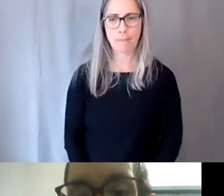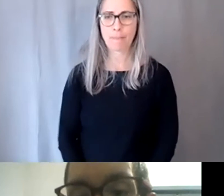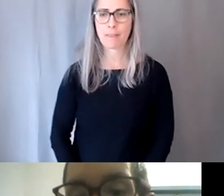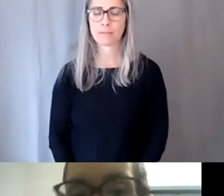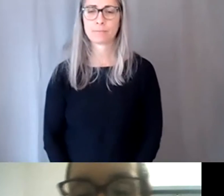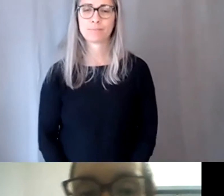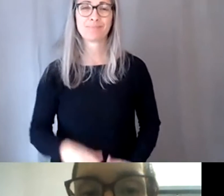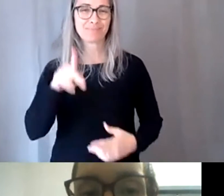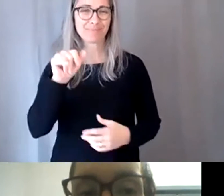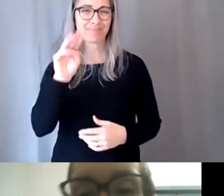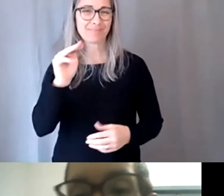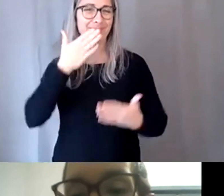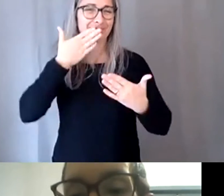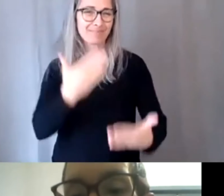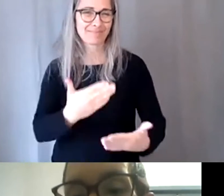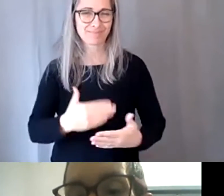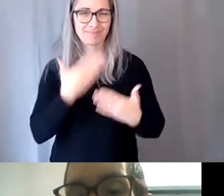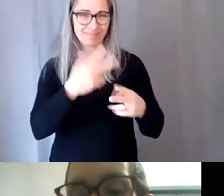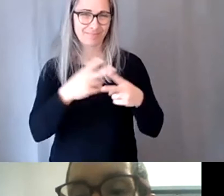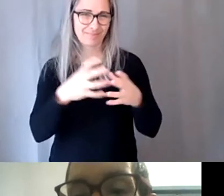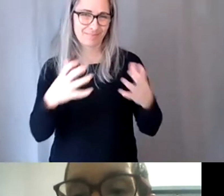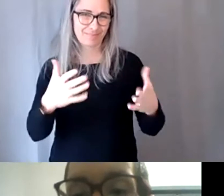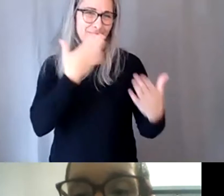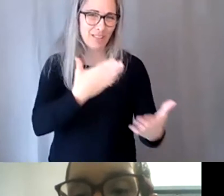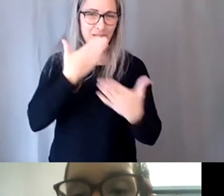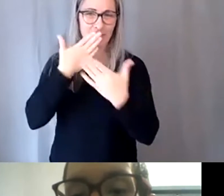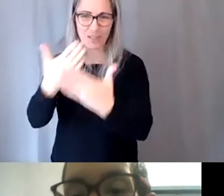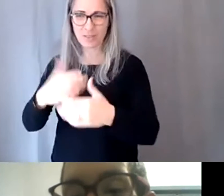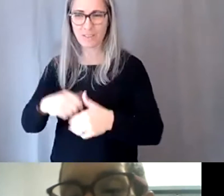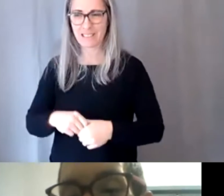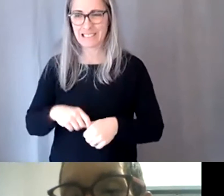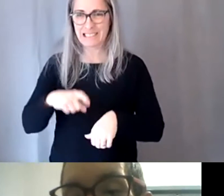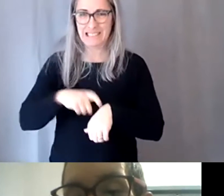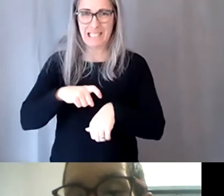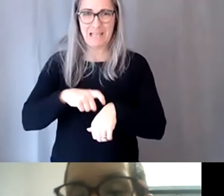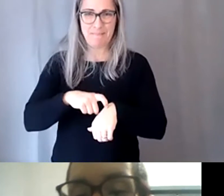thank you thank you so much both of you we are slightly beyond our time